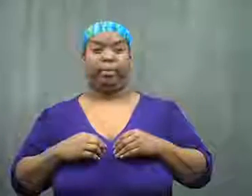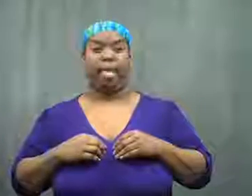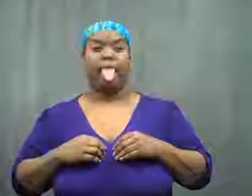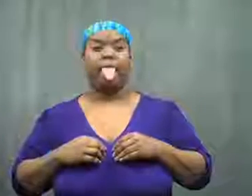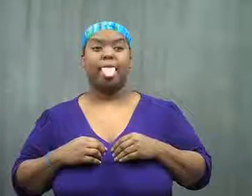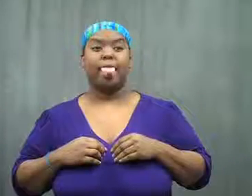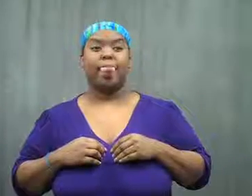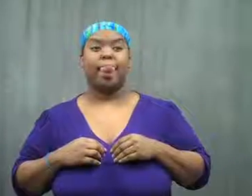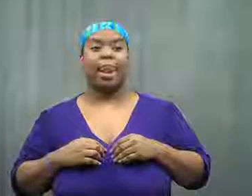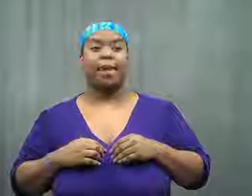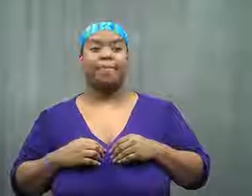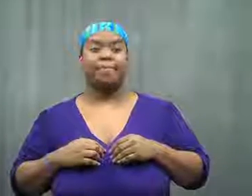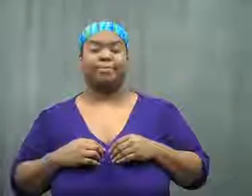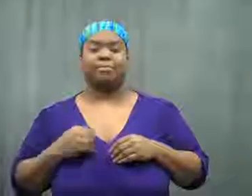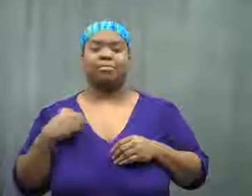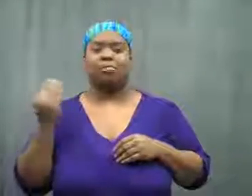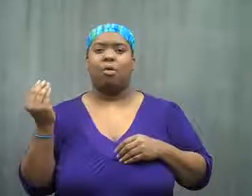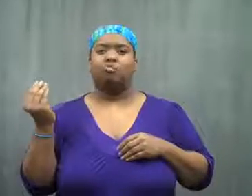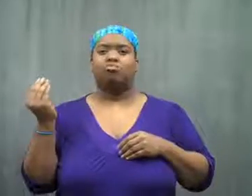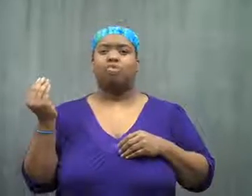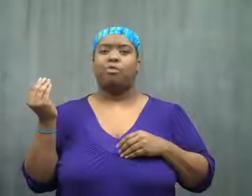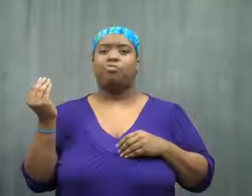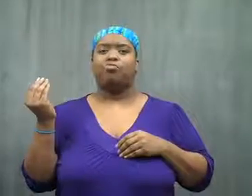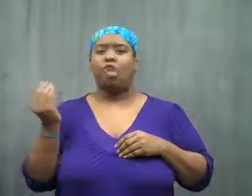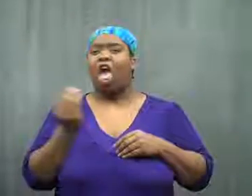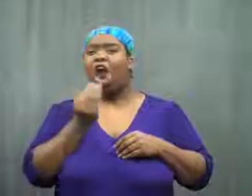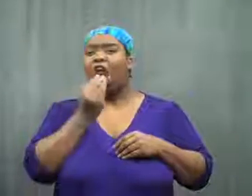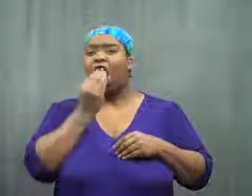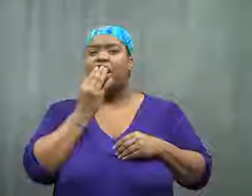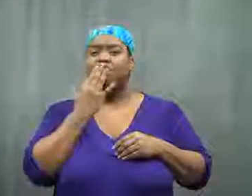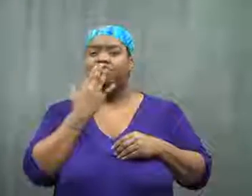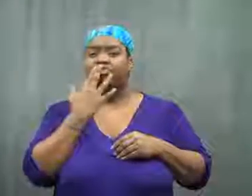He lightly licked my fry, then I put it in my mouth and ate it!